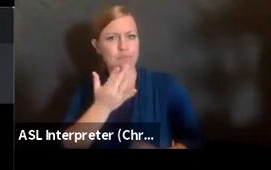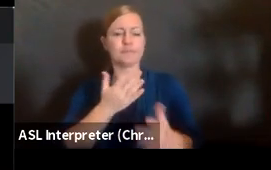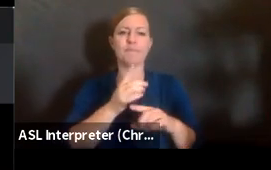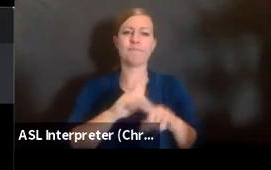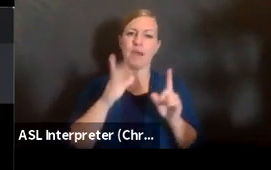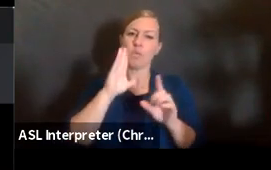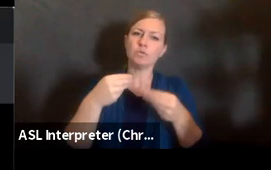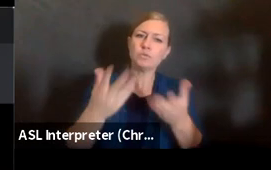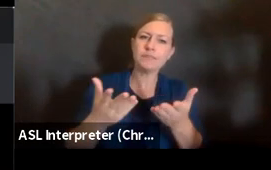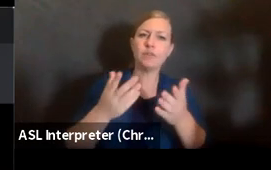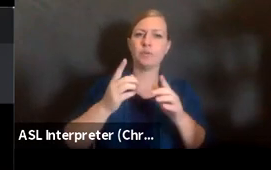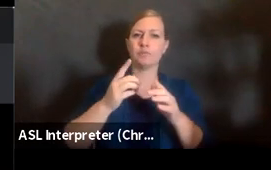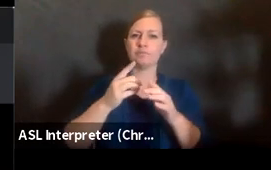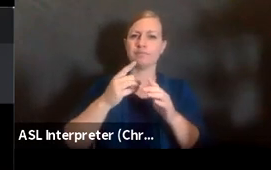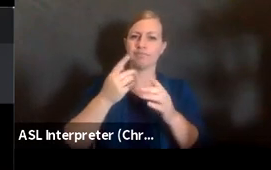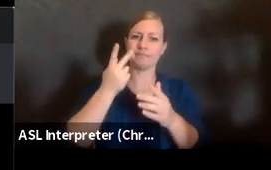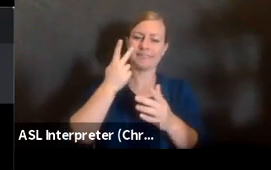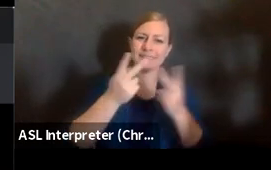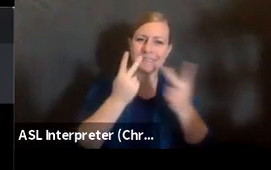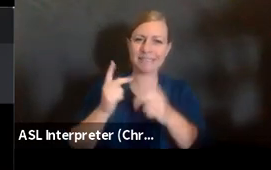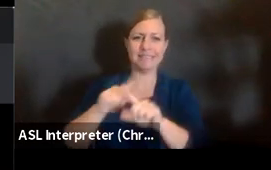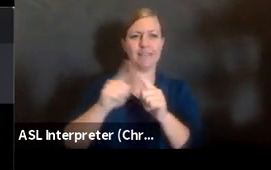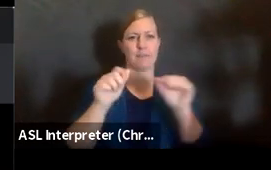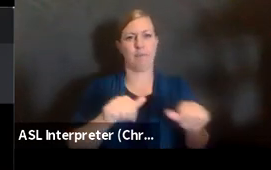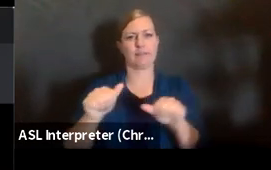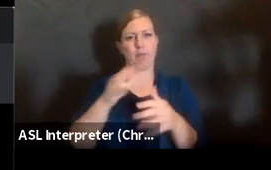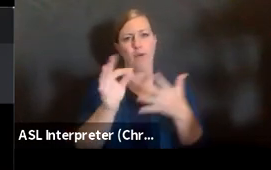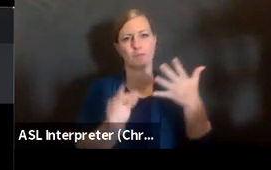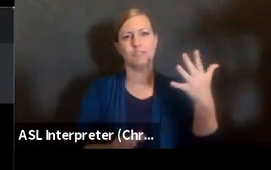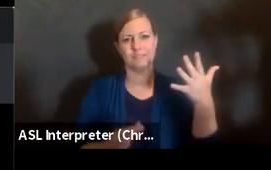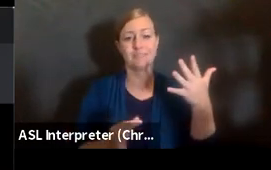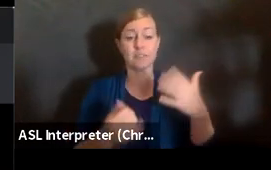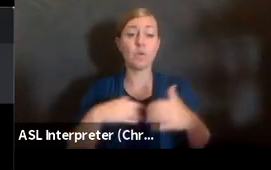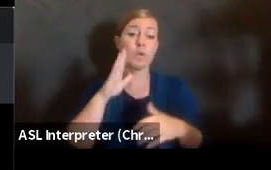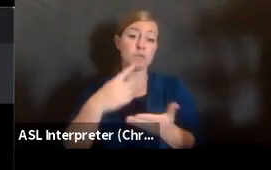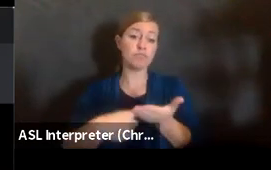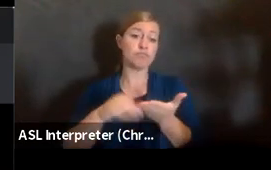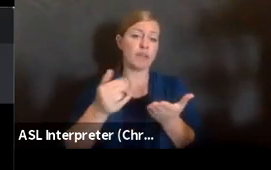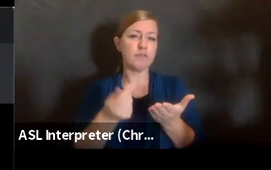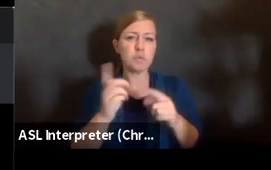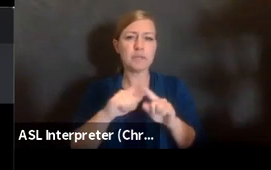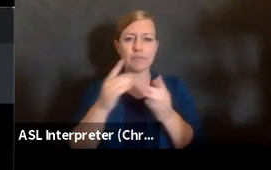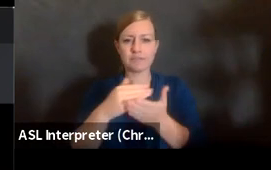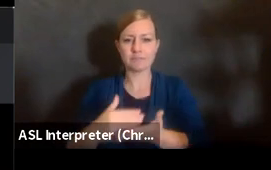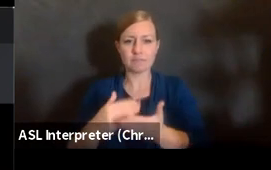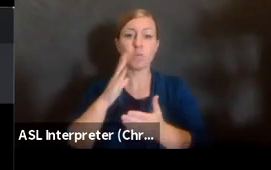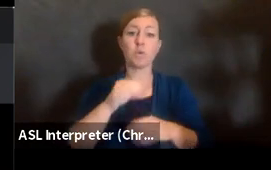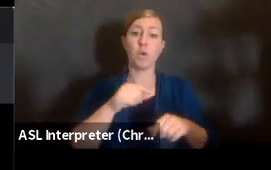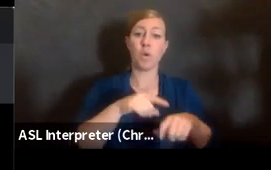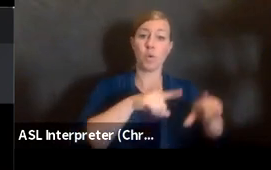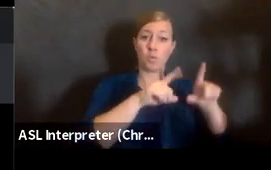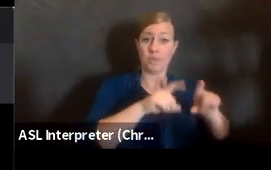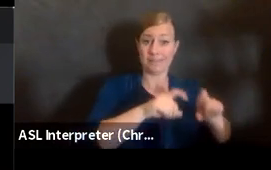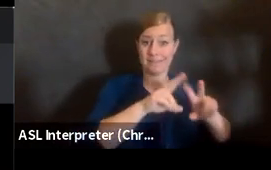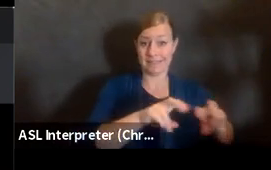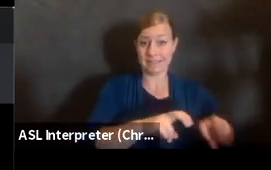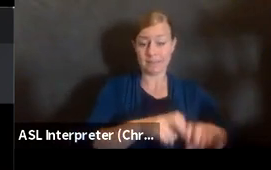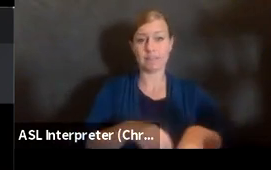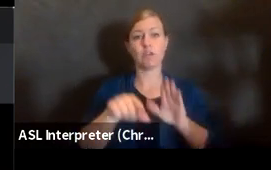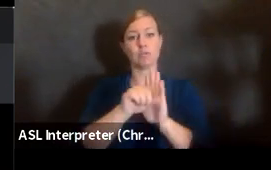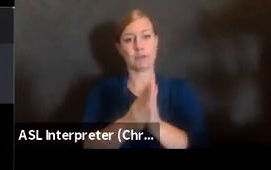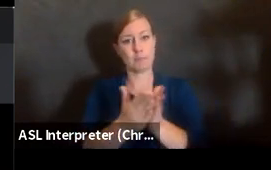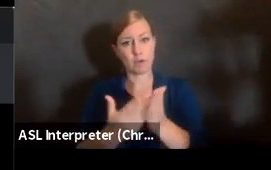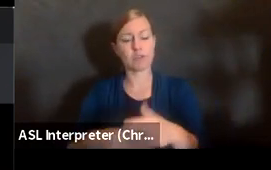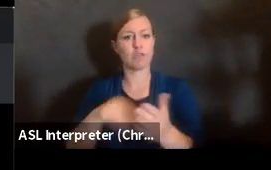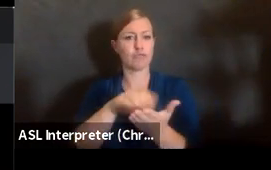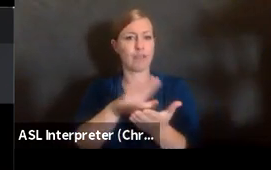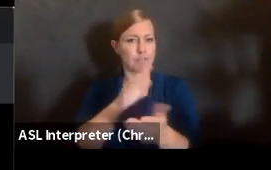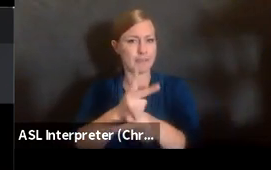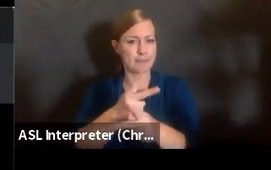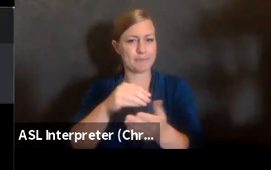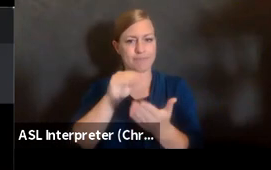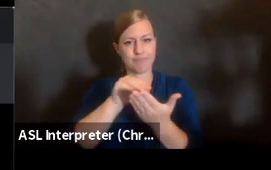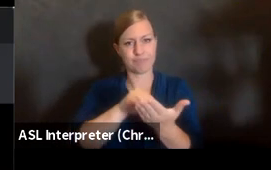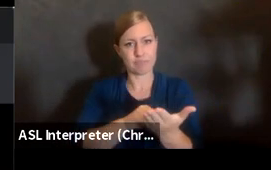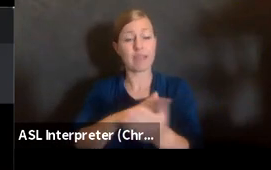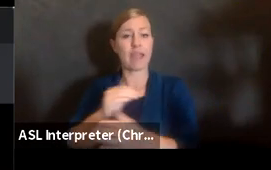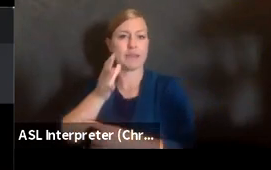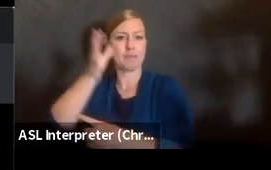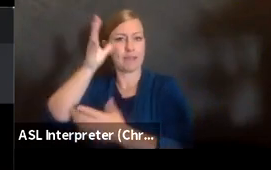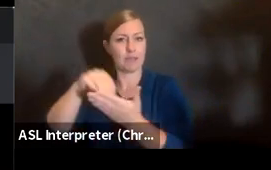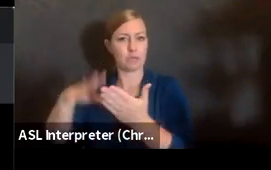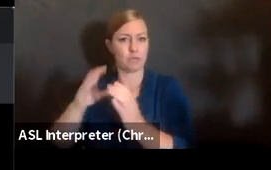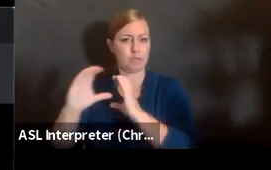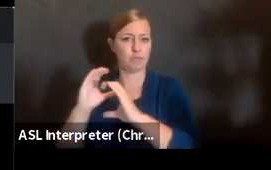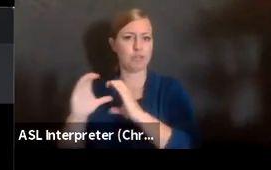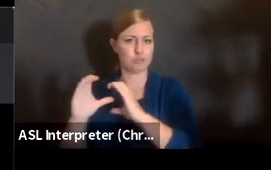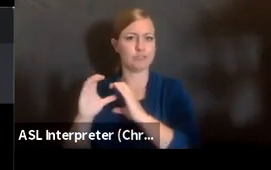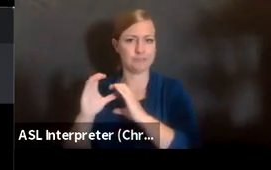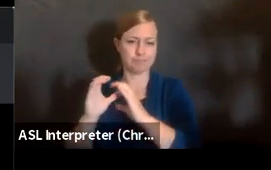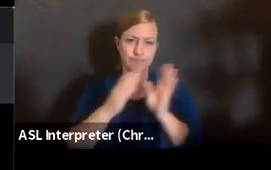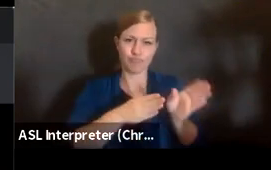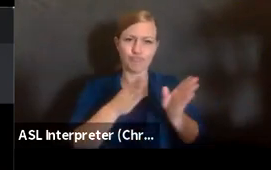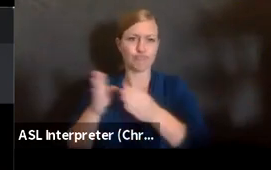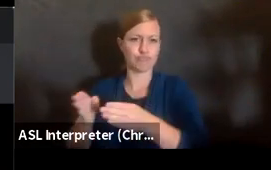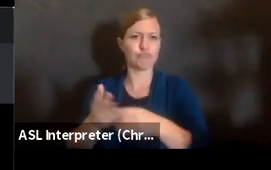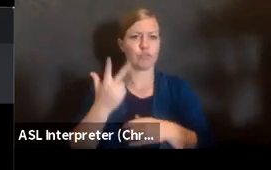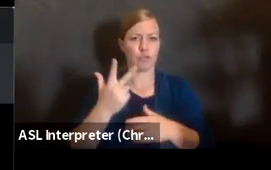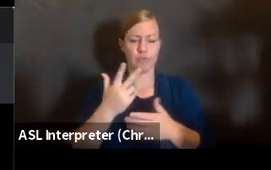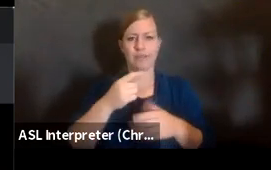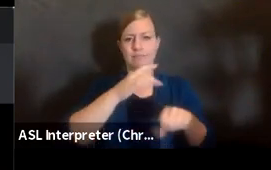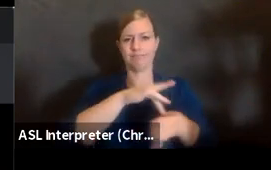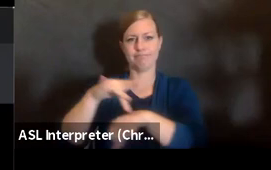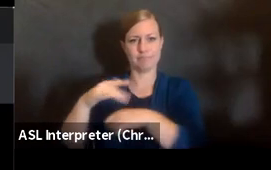Katherine Livick - ESD 112: And we're going to talk about those in a couple of segments quizzes and assessment, Gradebook and record keeping. And then we'll talk a little bit about student and parent communication and how you might manage that potentially with your Google Classroom.